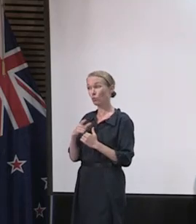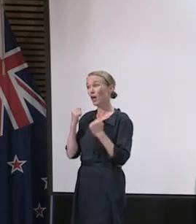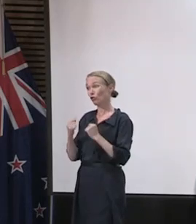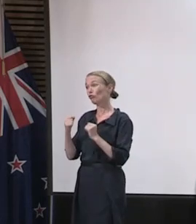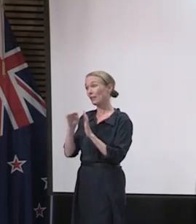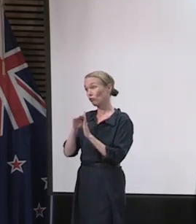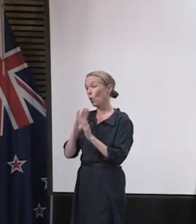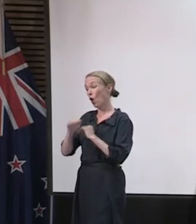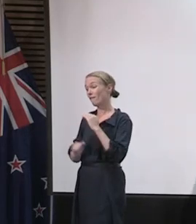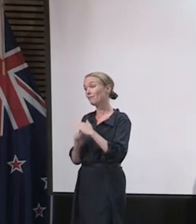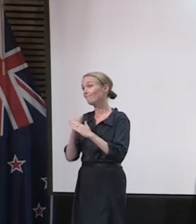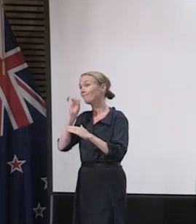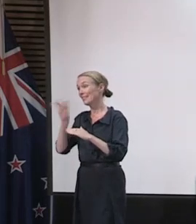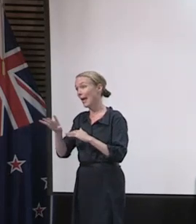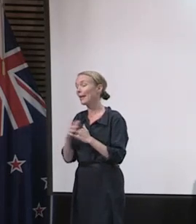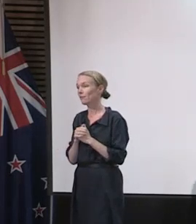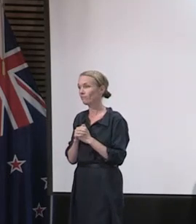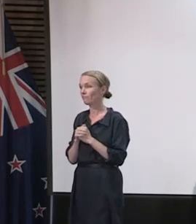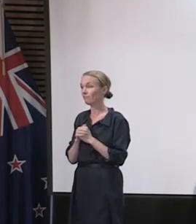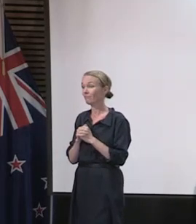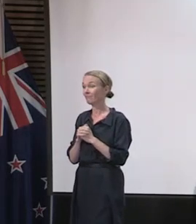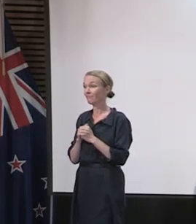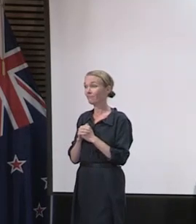gatherings are the biggest